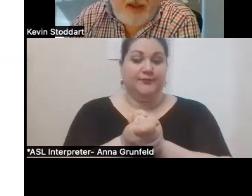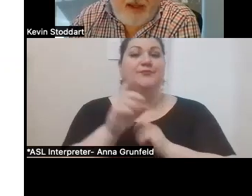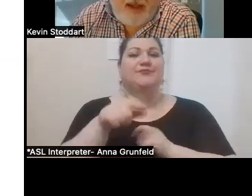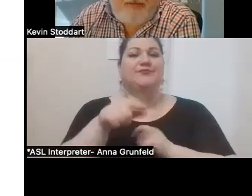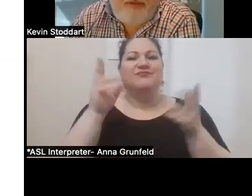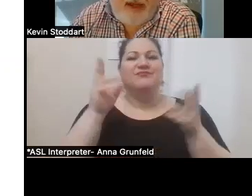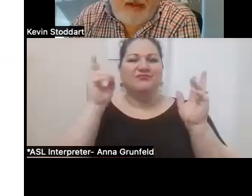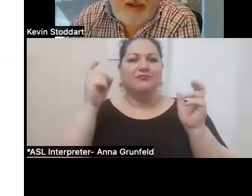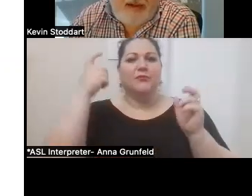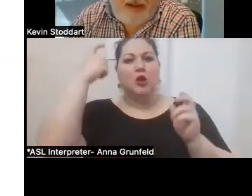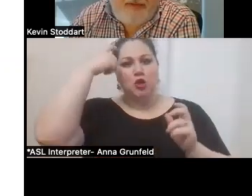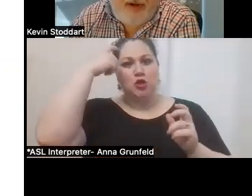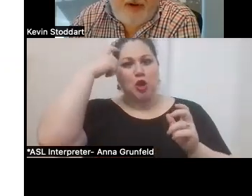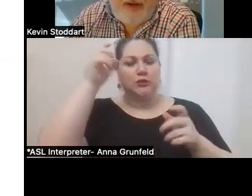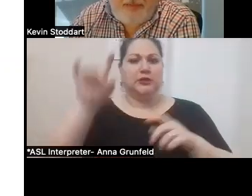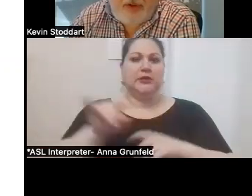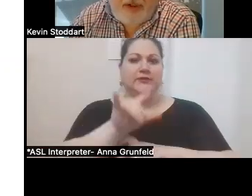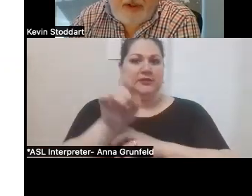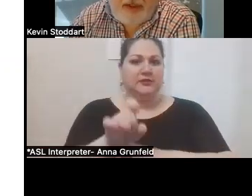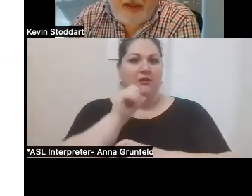And finally, very importantly,